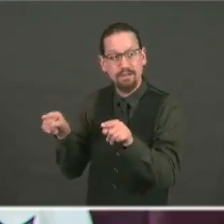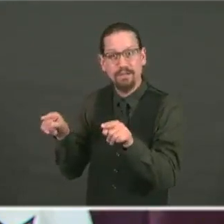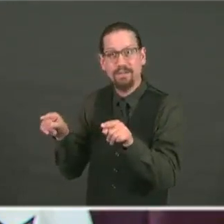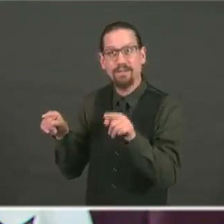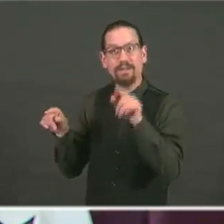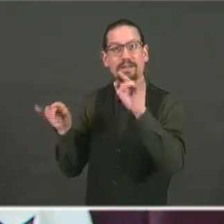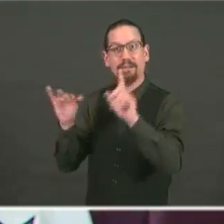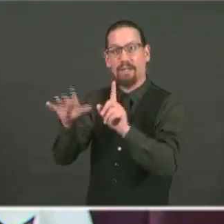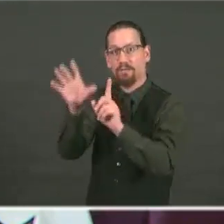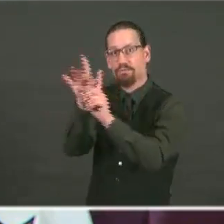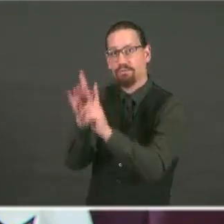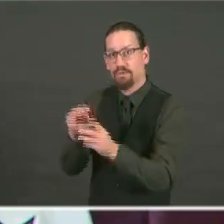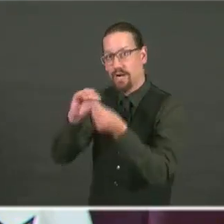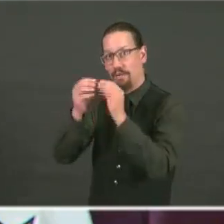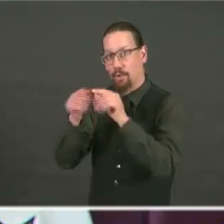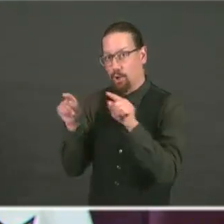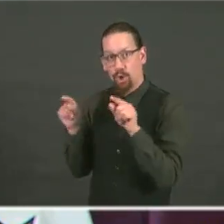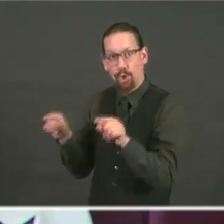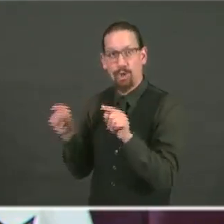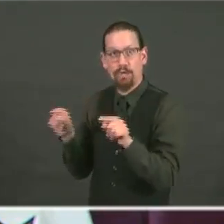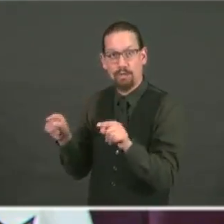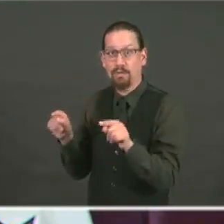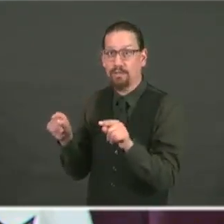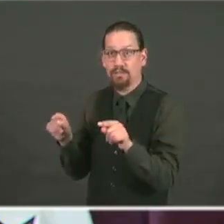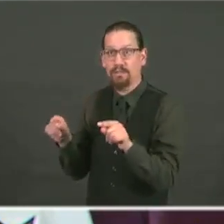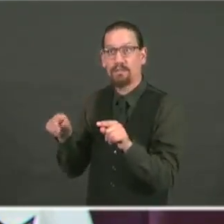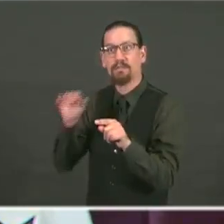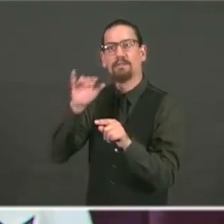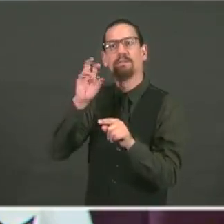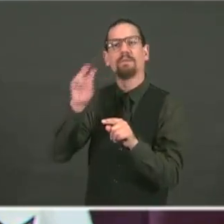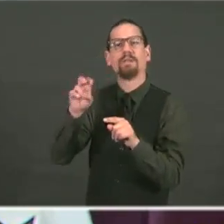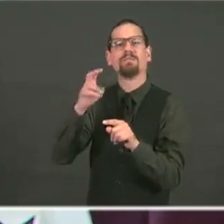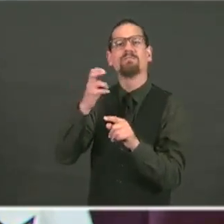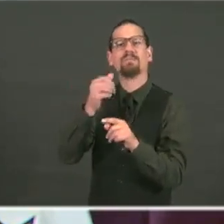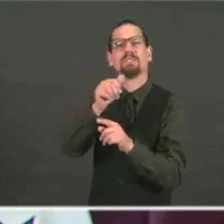CLUSTERS AT PC AND URI OUR CASES HAVE GONE ABOVE THE 10 CASES PER